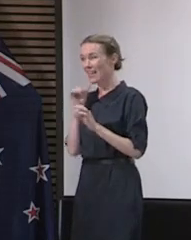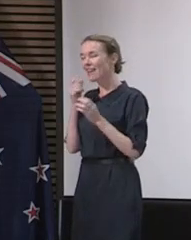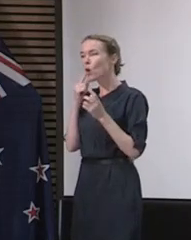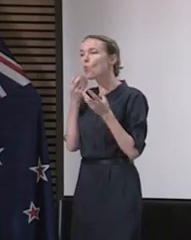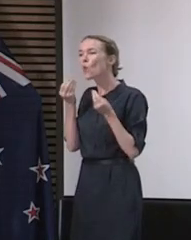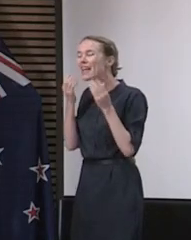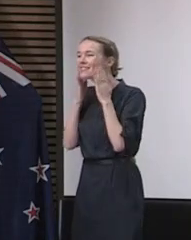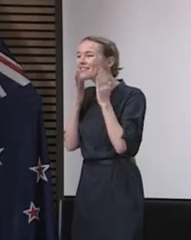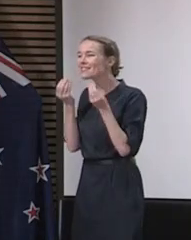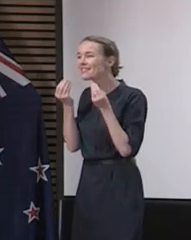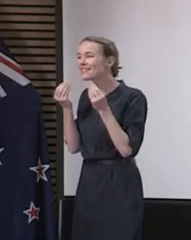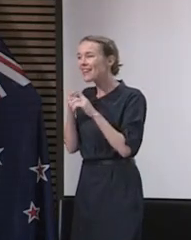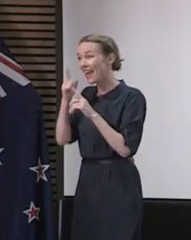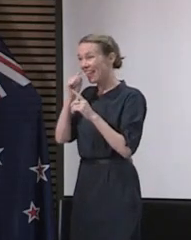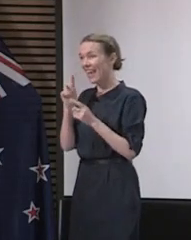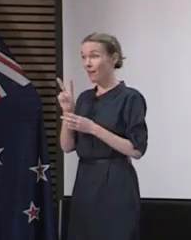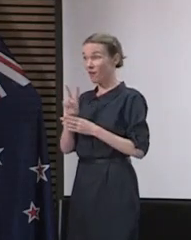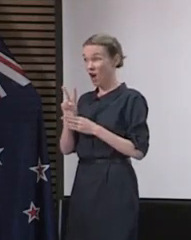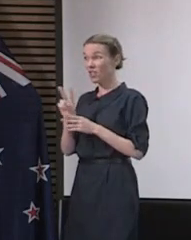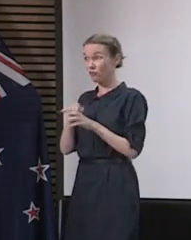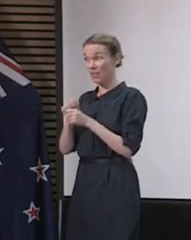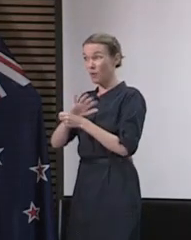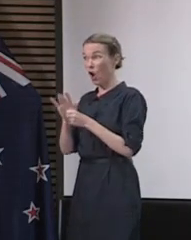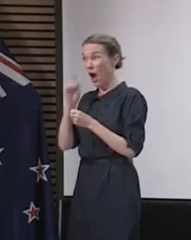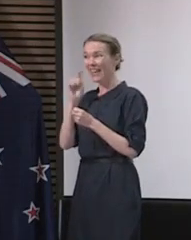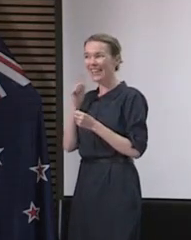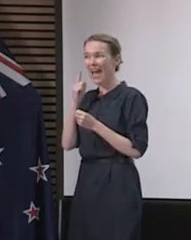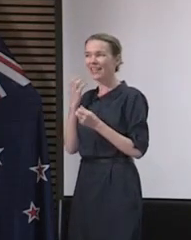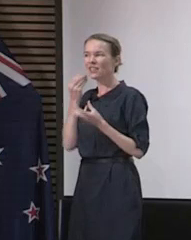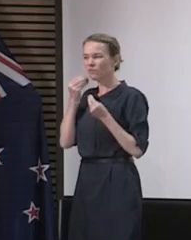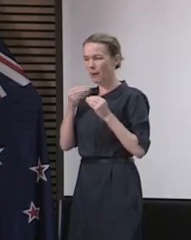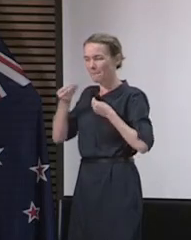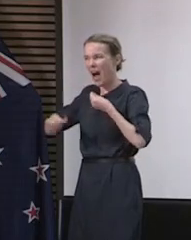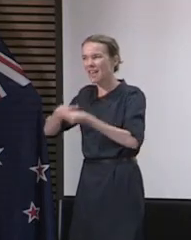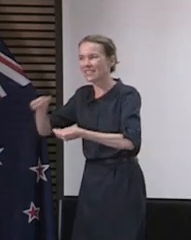recently down in Burwood, when the mask is wet, then it can